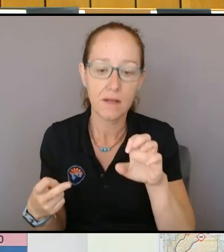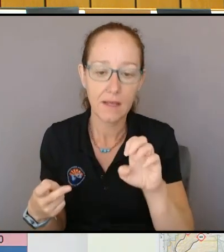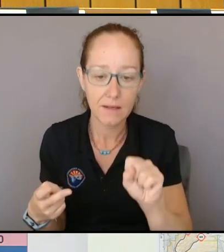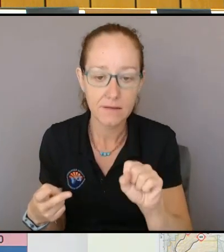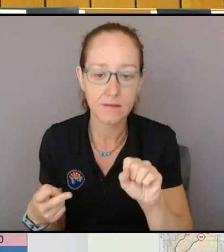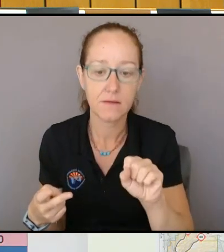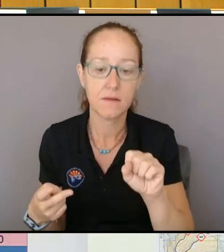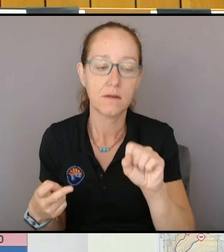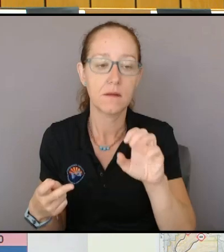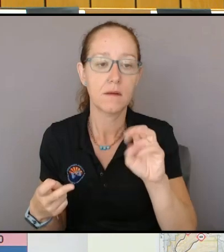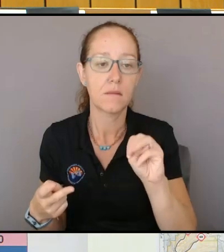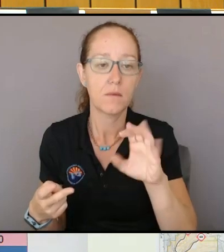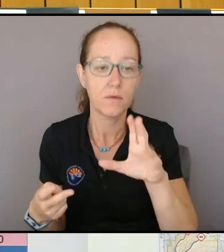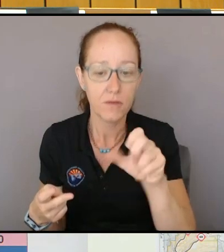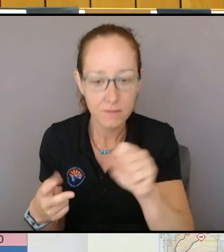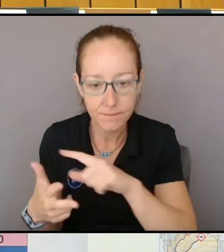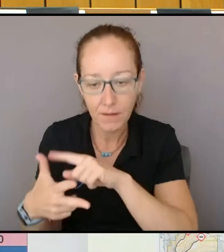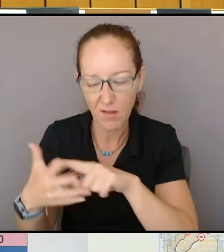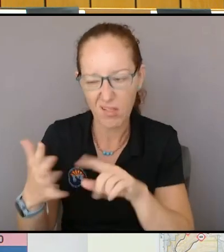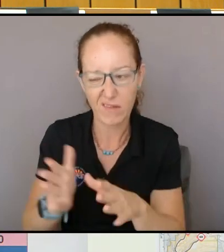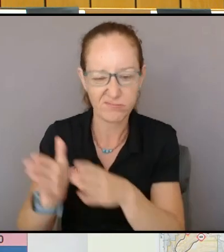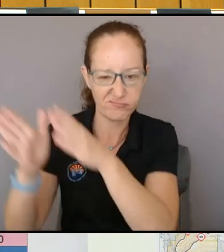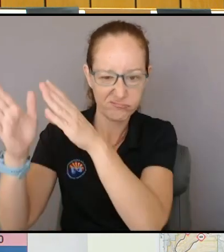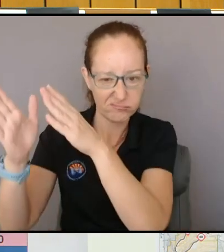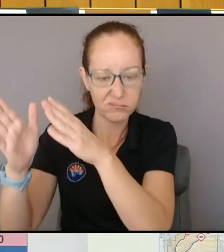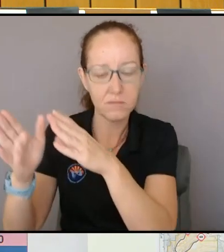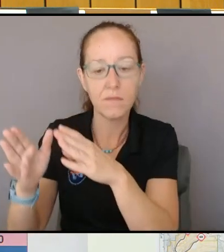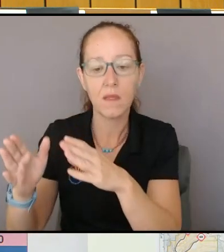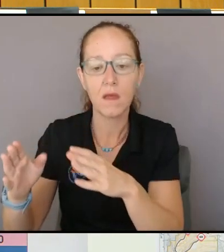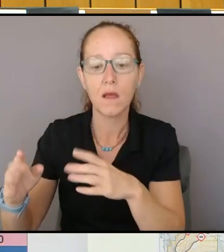also to make sure that the homes that are prepped, that